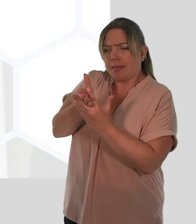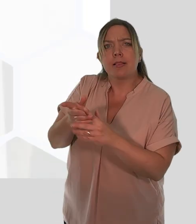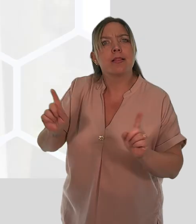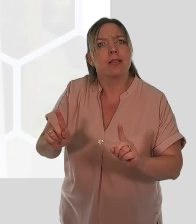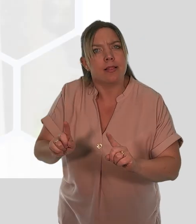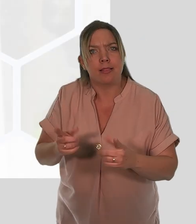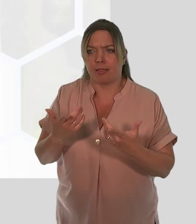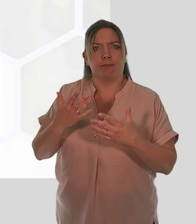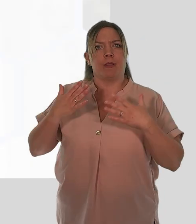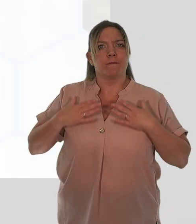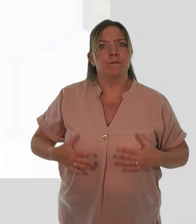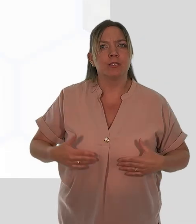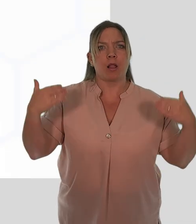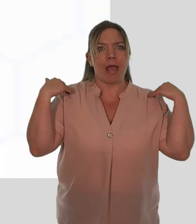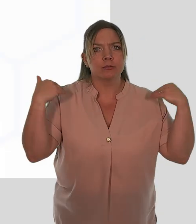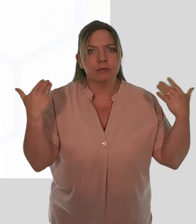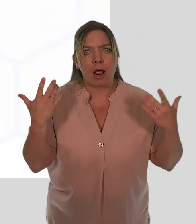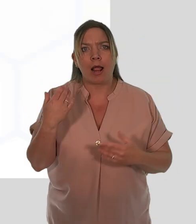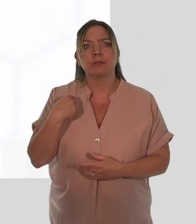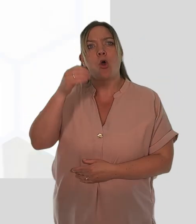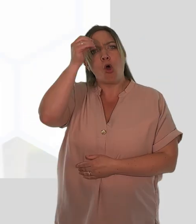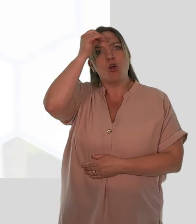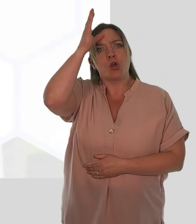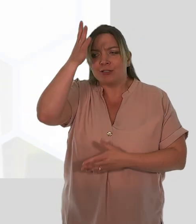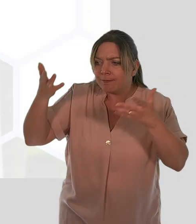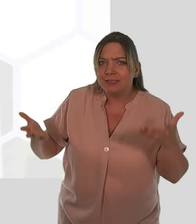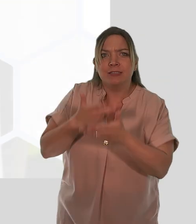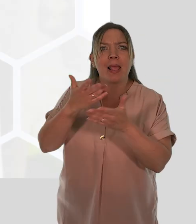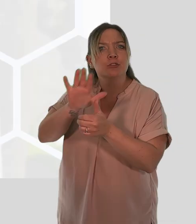Multi-component interventions, psychoeducation